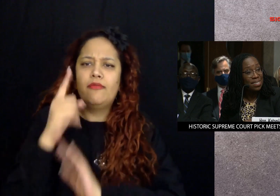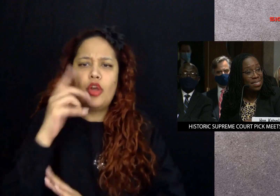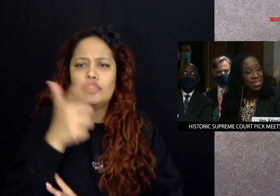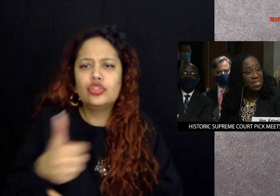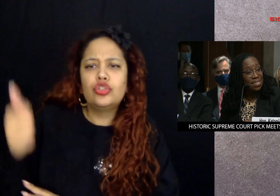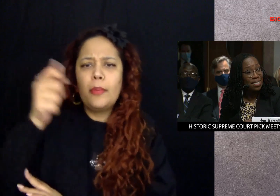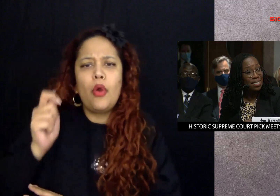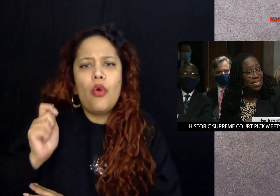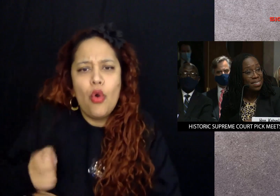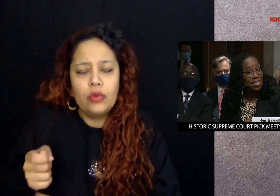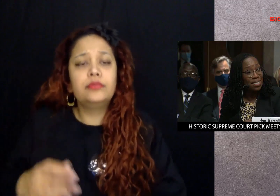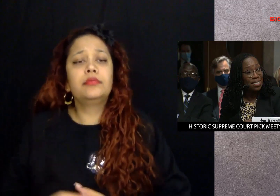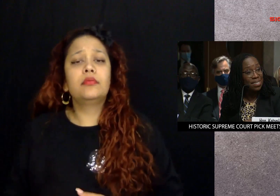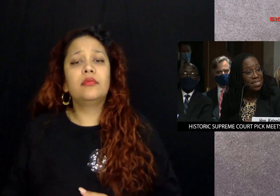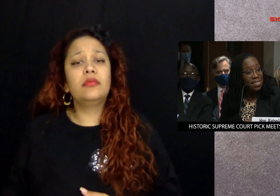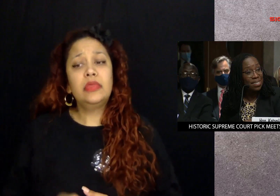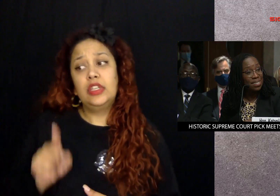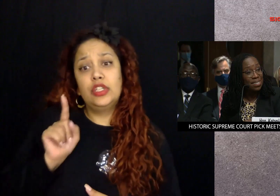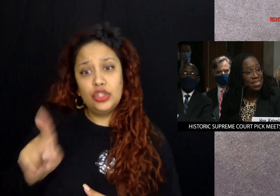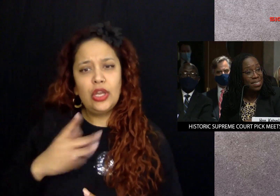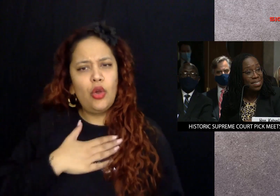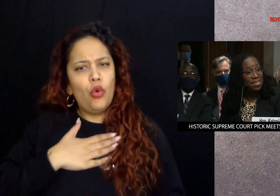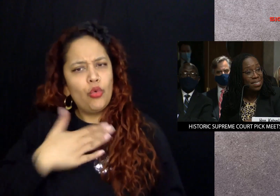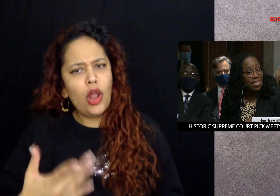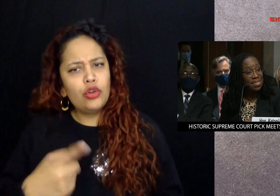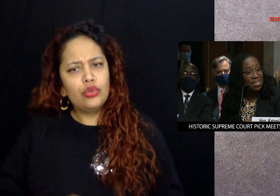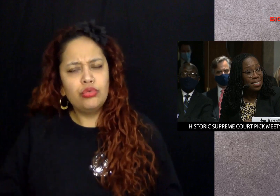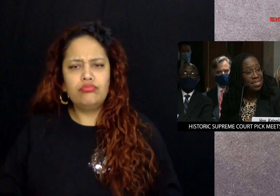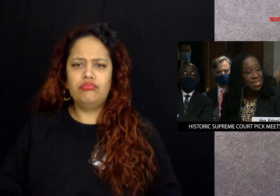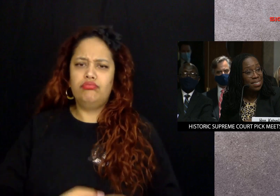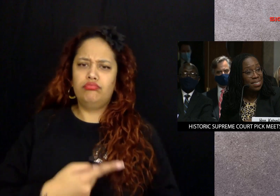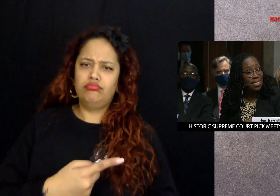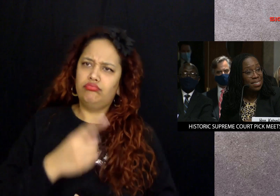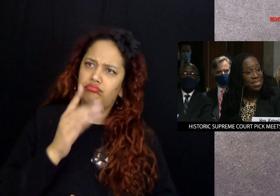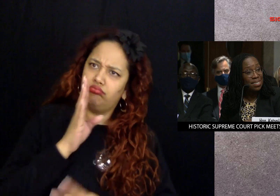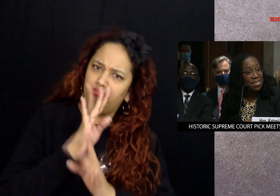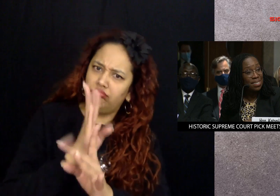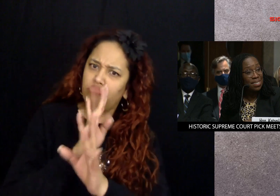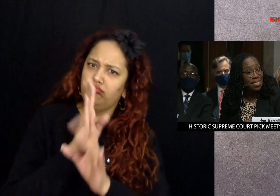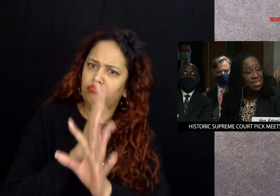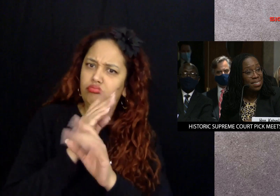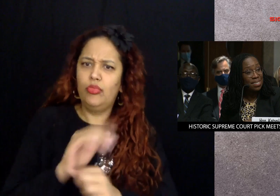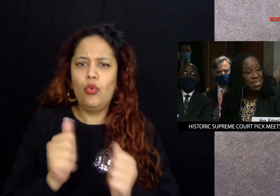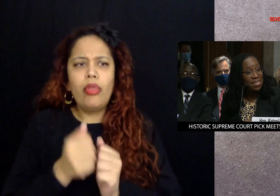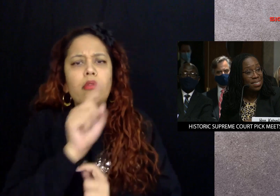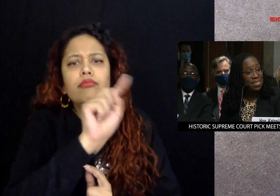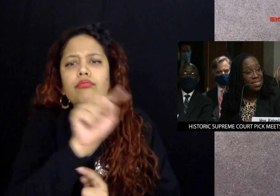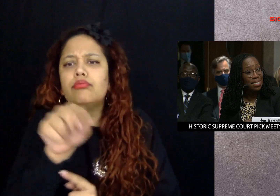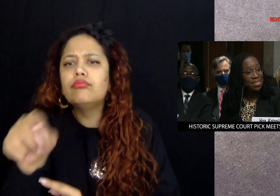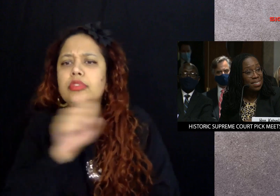to lay out her reasons why she would be the right pick for the Supreme Court and she